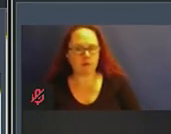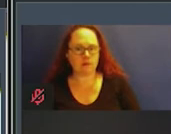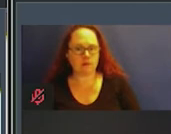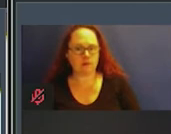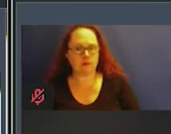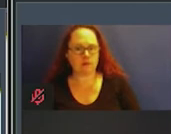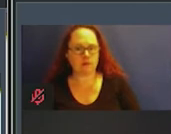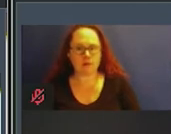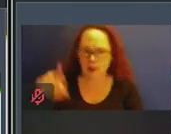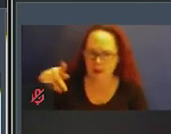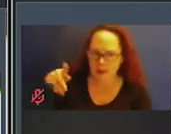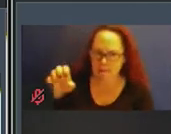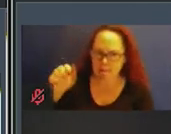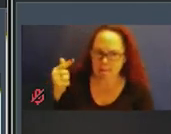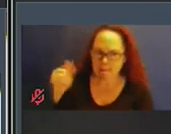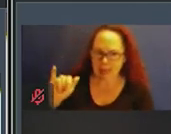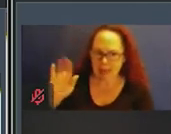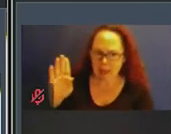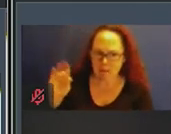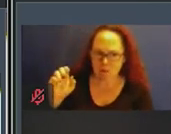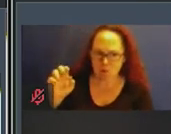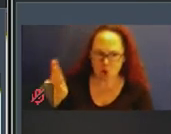Peggy Boozer I see you. Why does it say off?